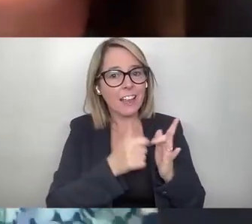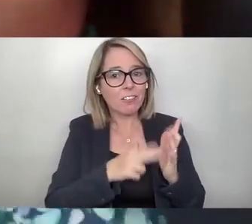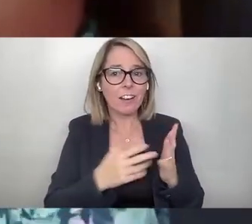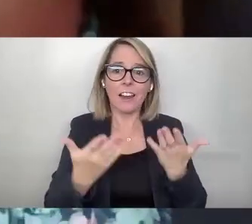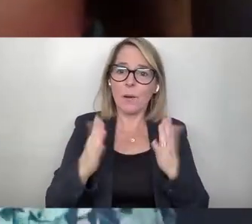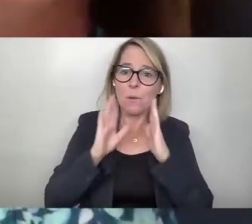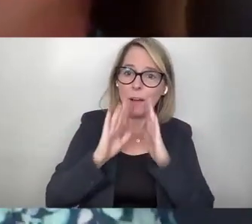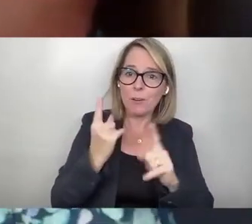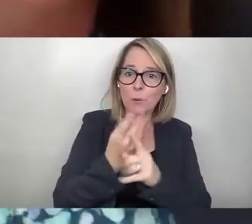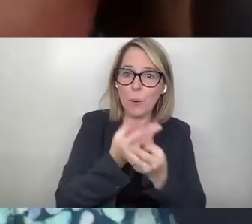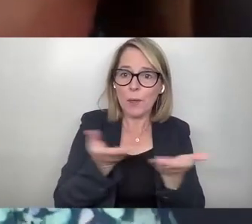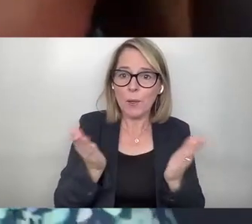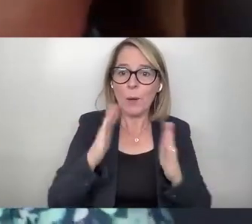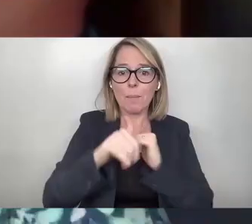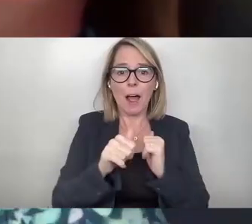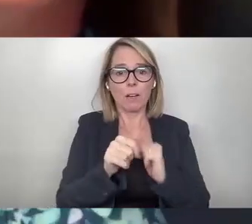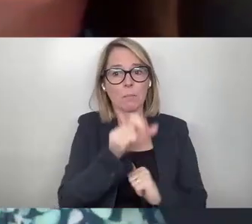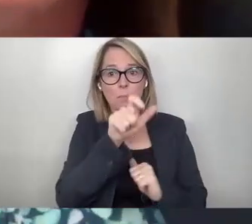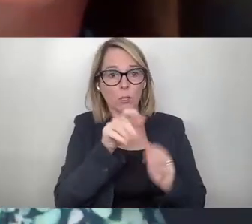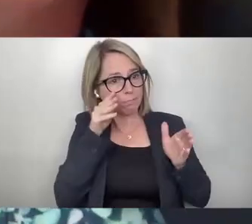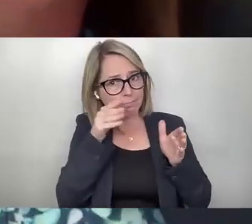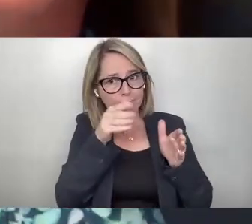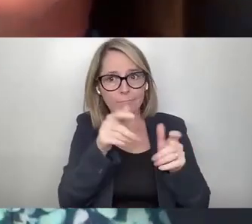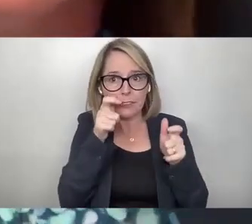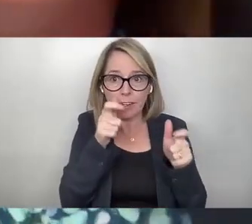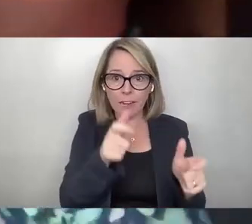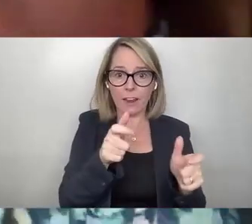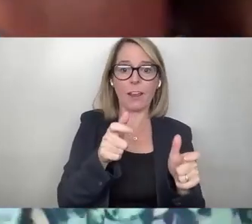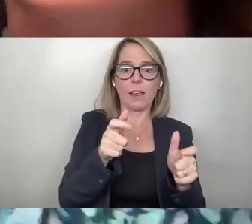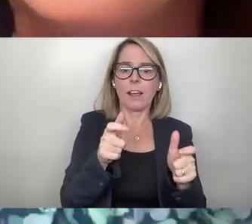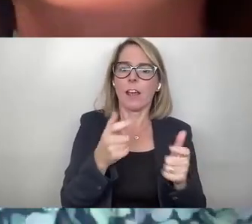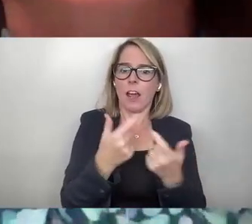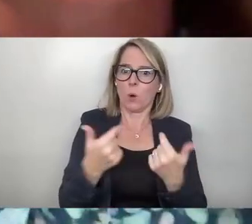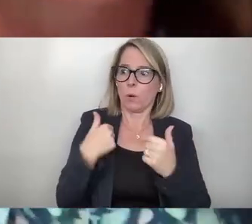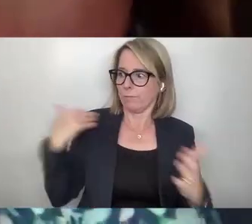about person-centred care and how we really have worked to make our clinic